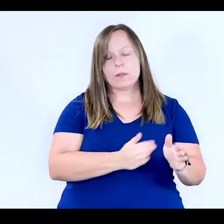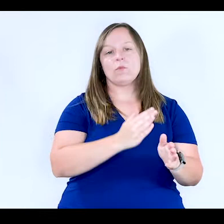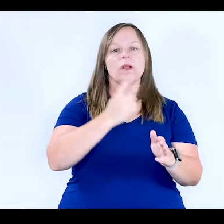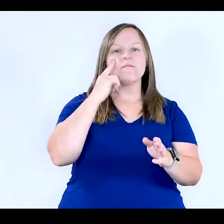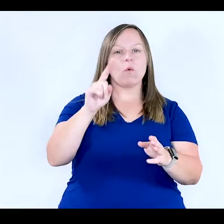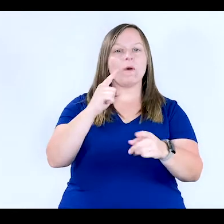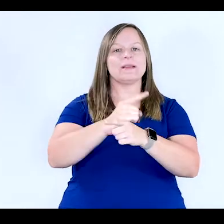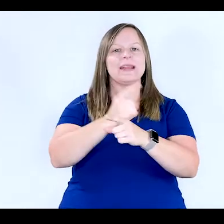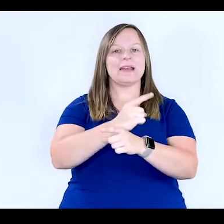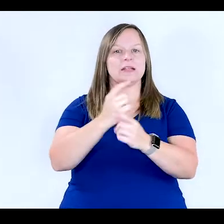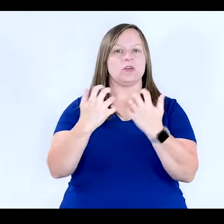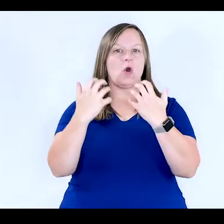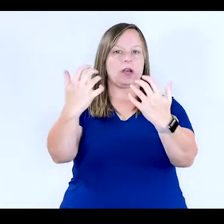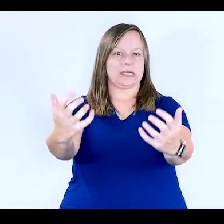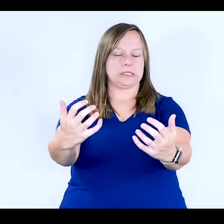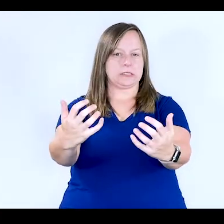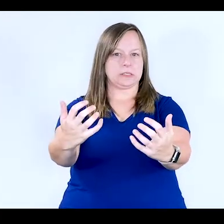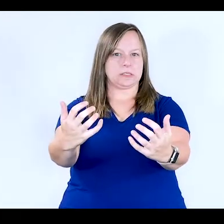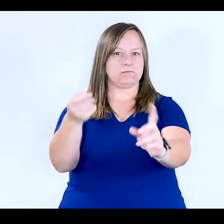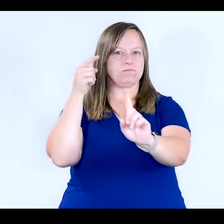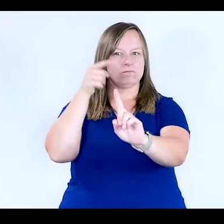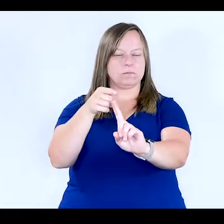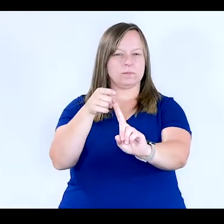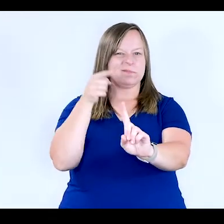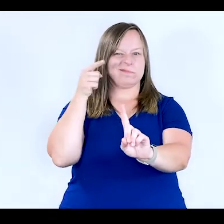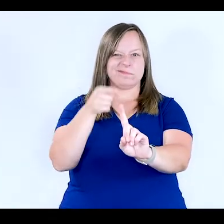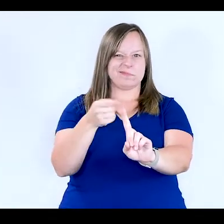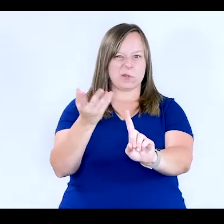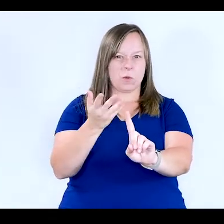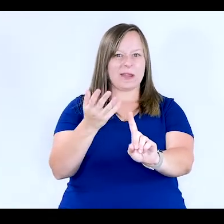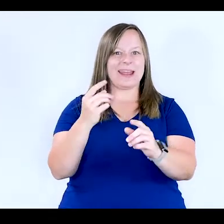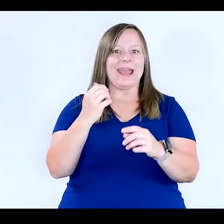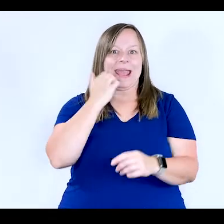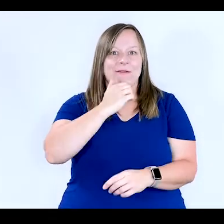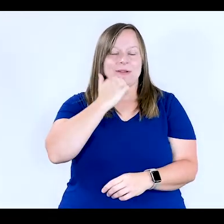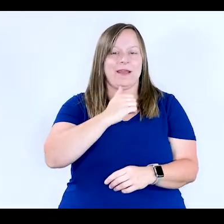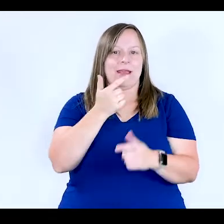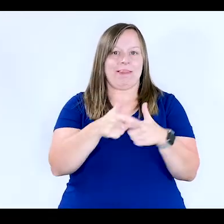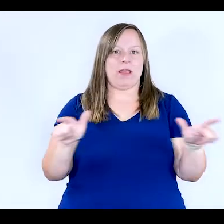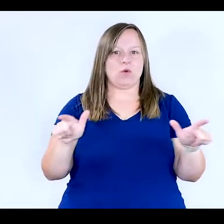for the intended audience. So the main idea here is everyday language should be